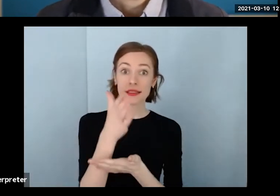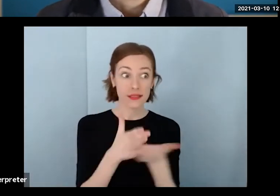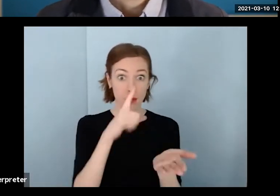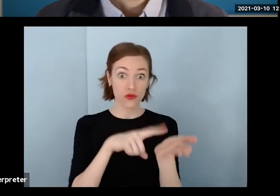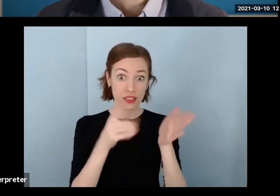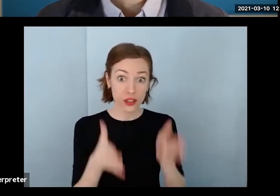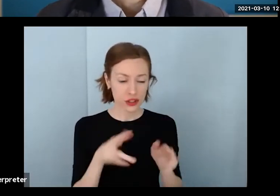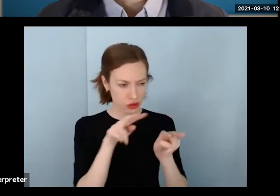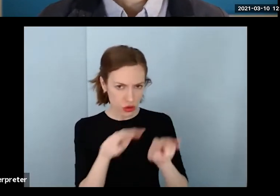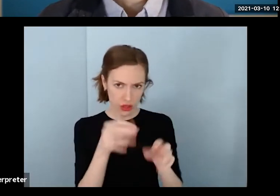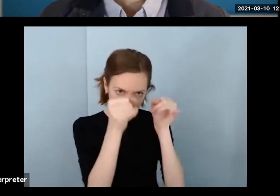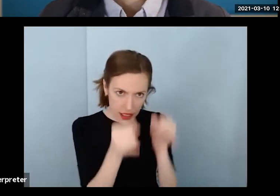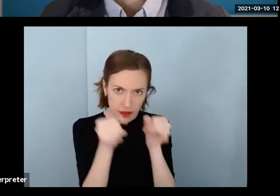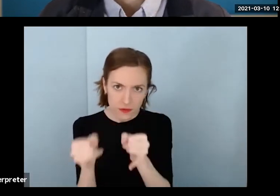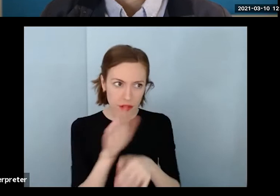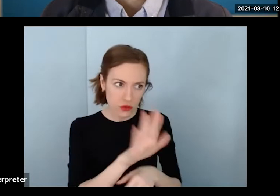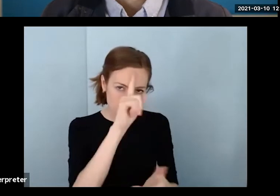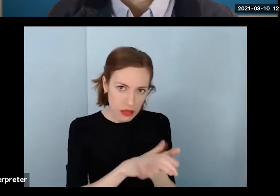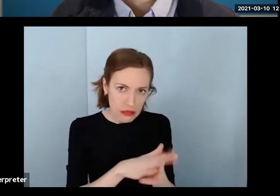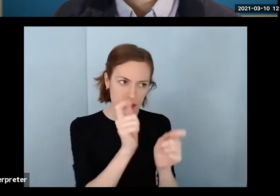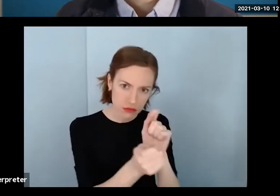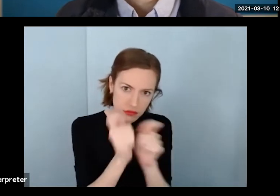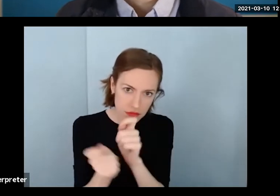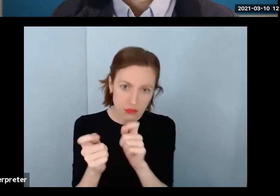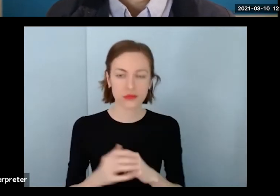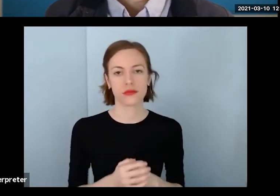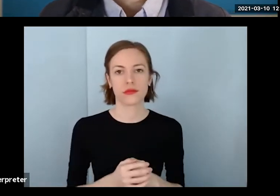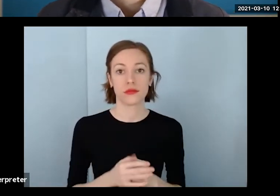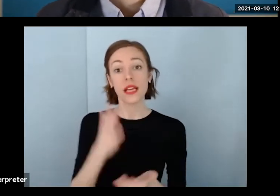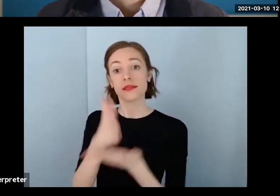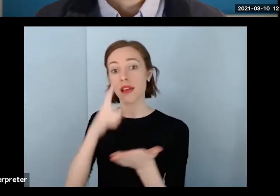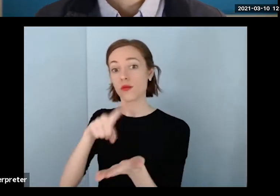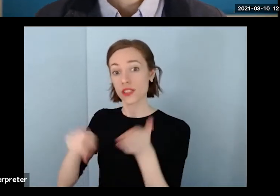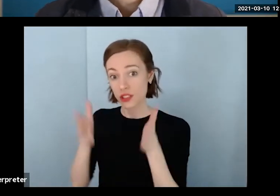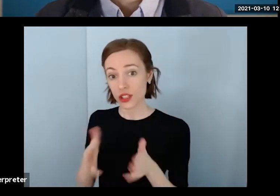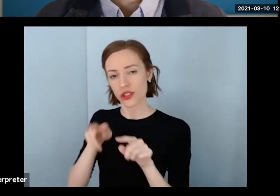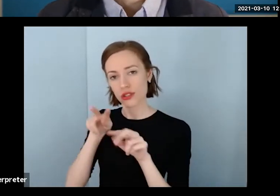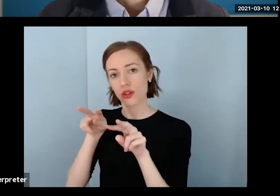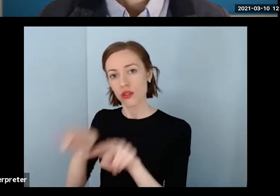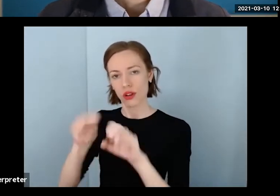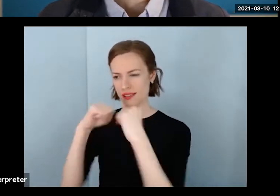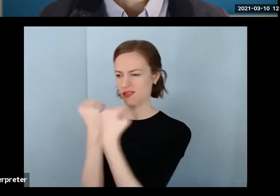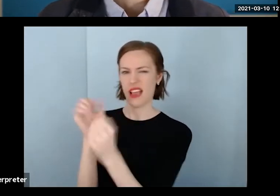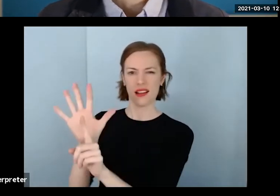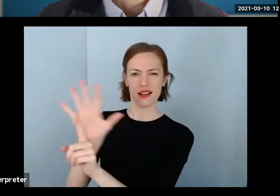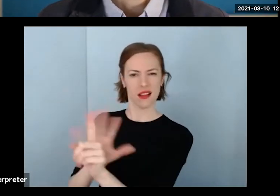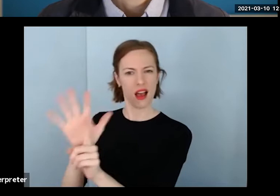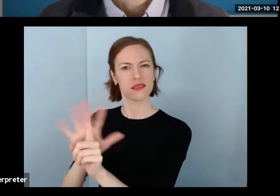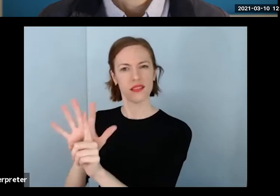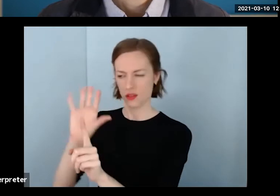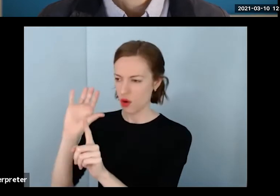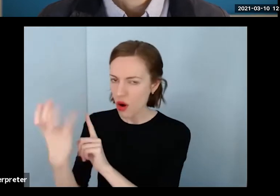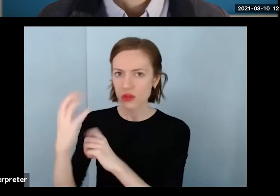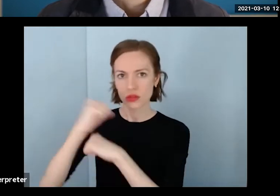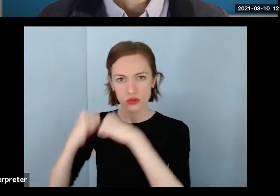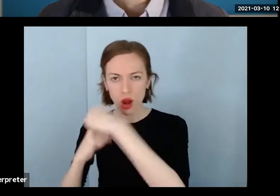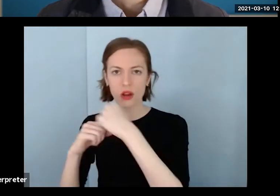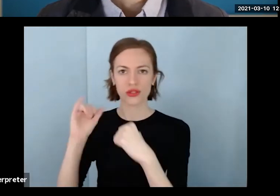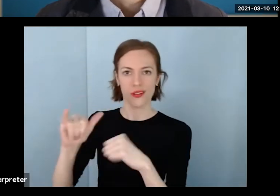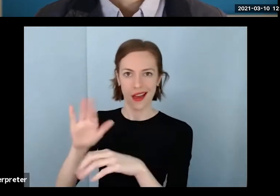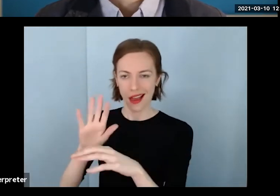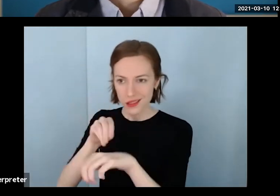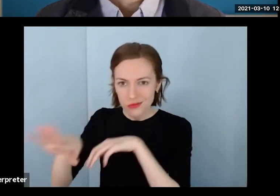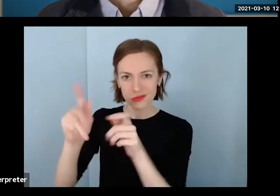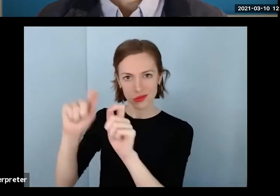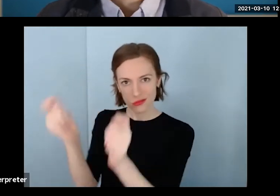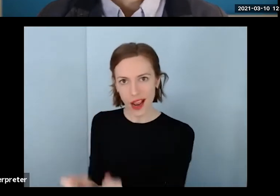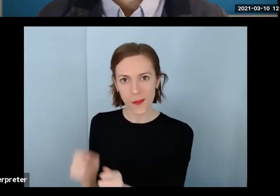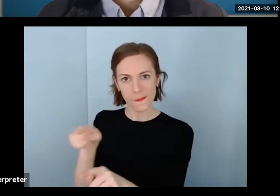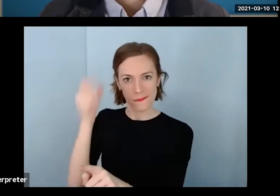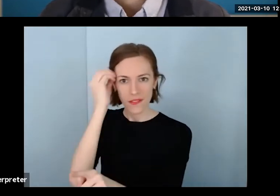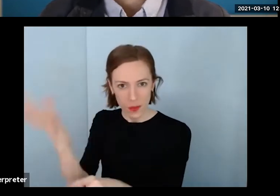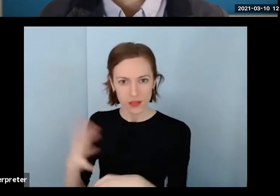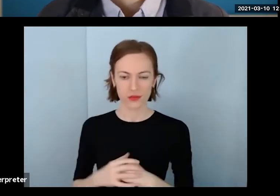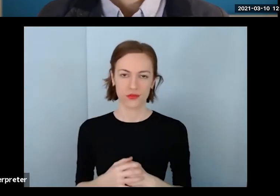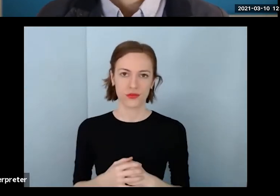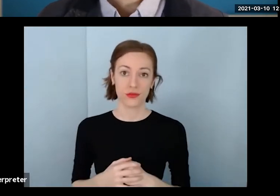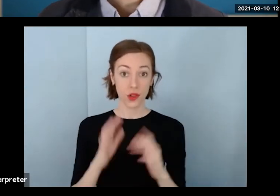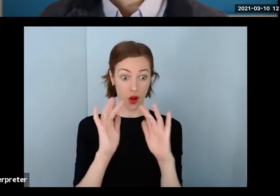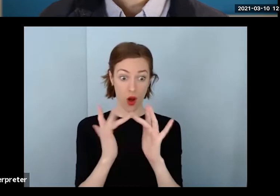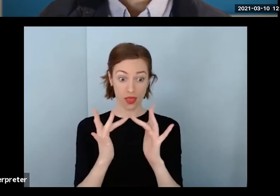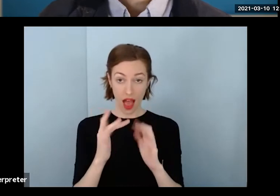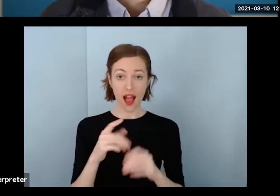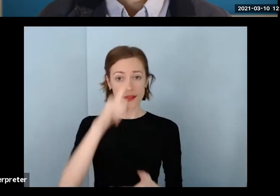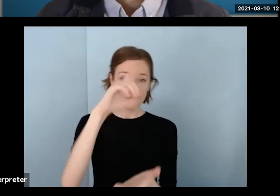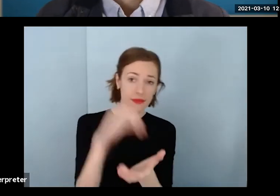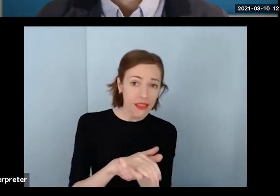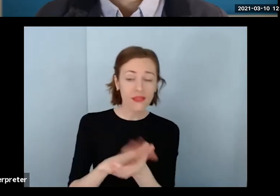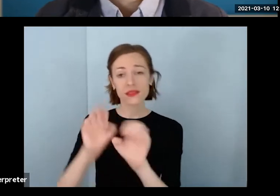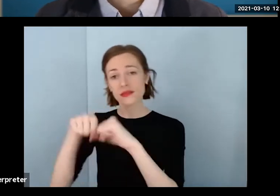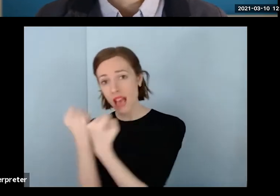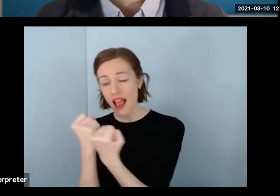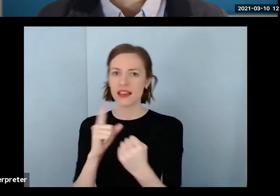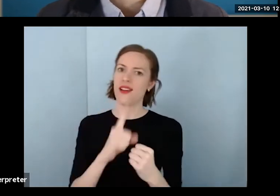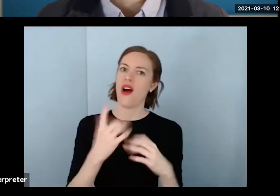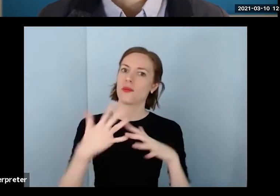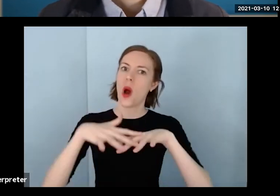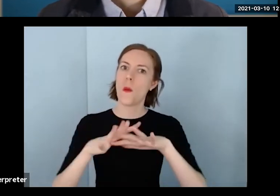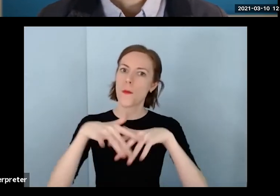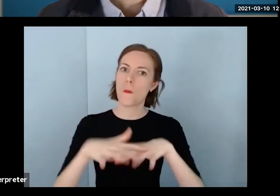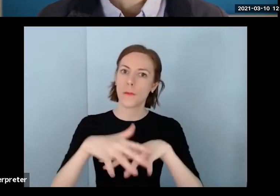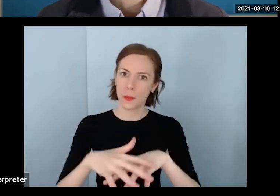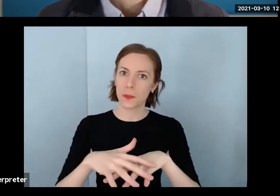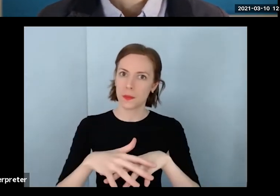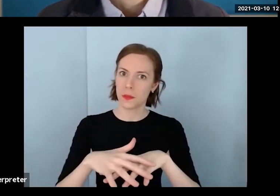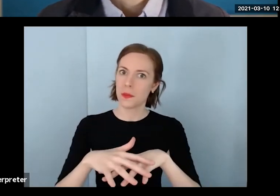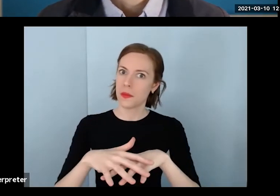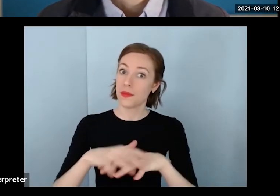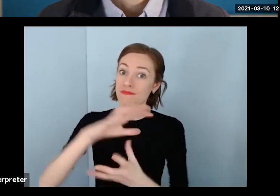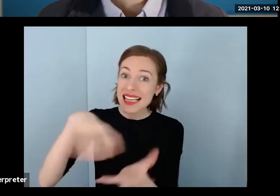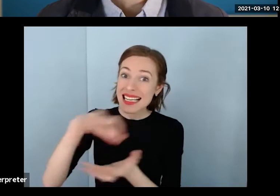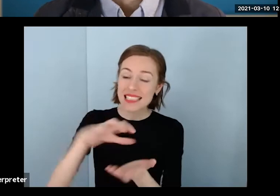Others study the social structures that shaped the spread of information. And what people end up believing and online, these perceptions beliefs and social structures are all shaped and interrelated with the actions of algorithms.